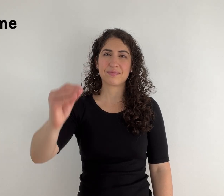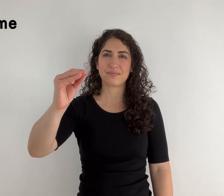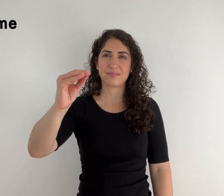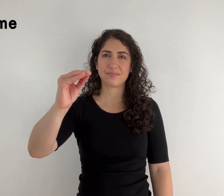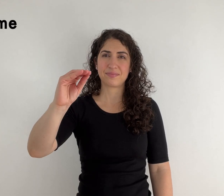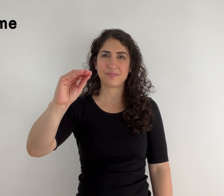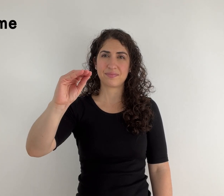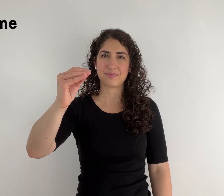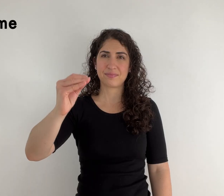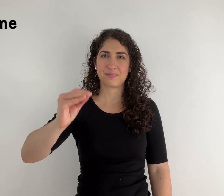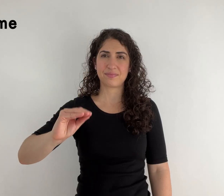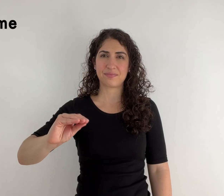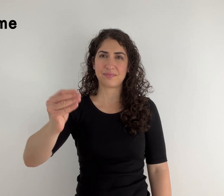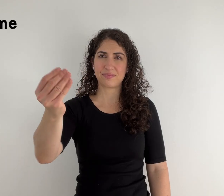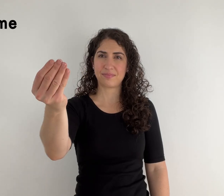The "flat O" handshape